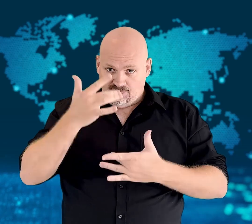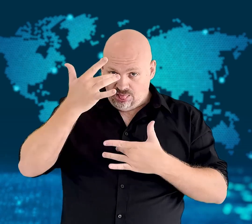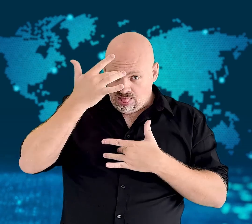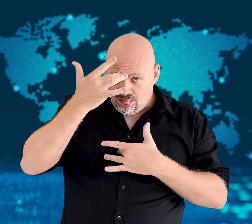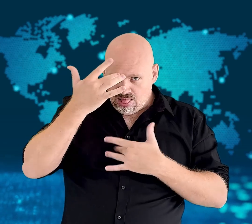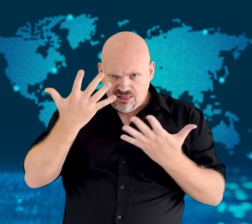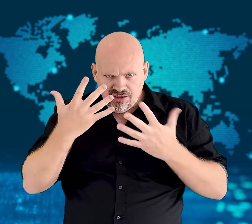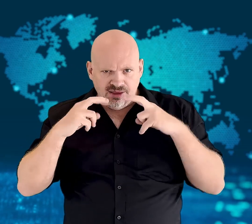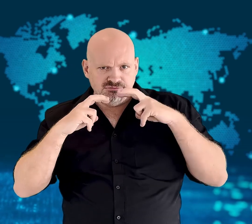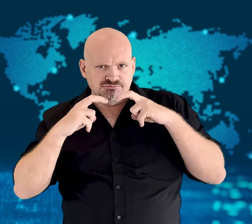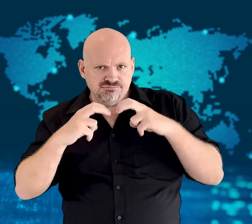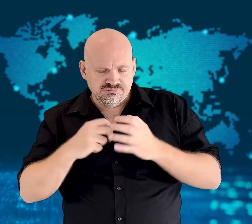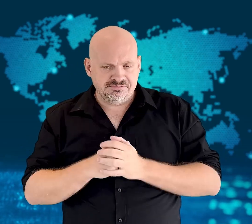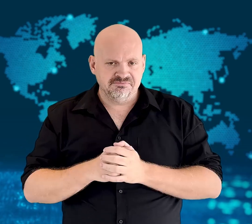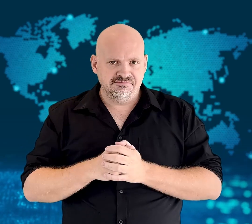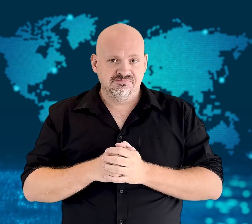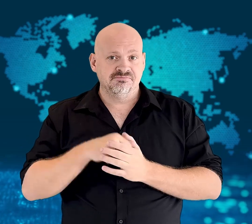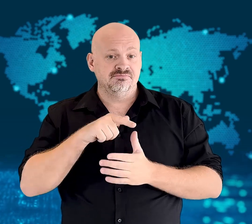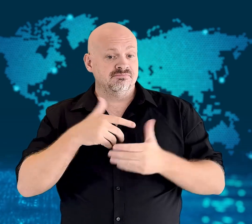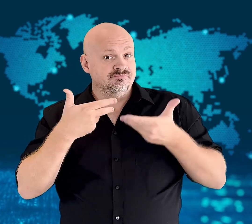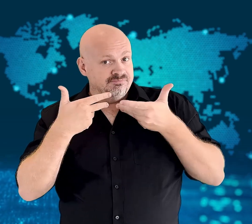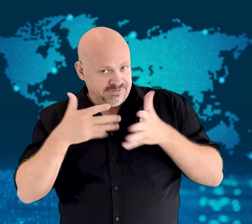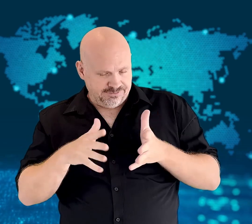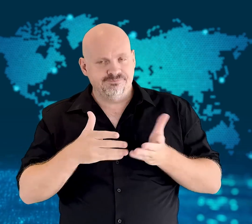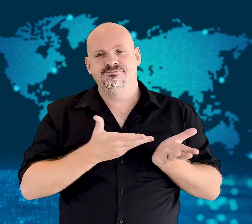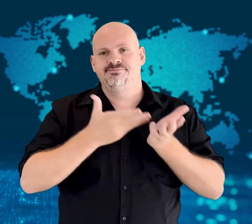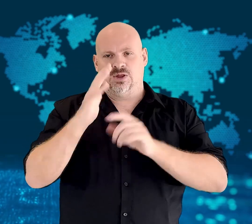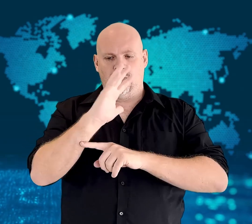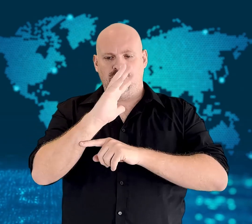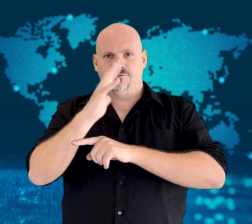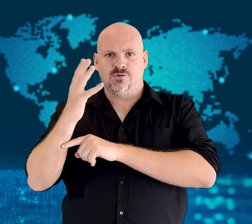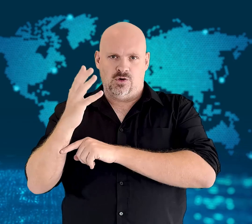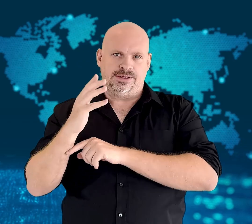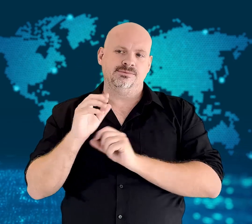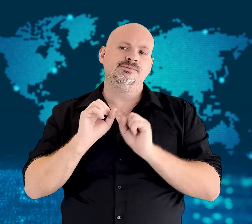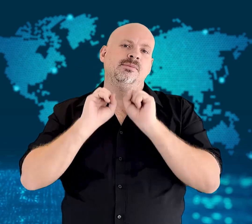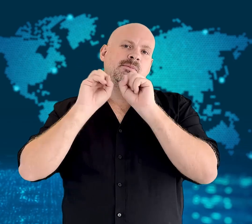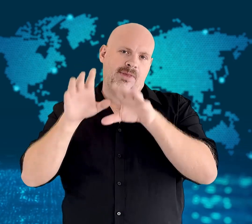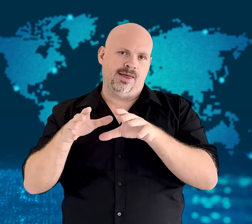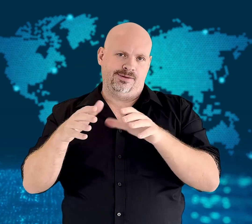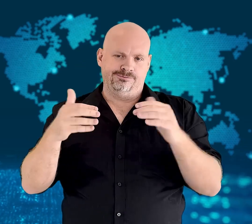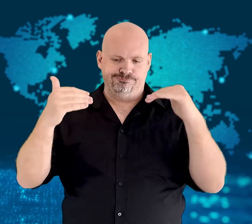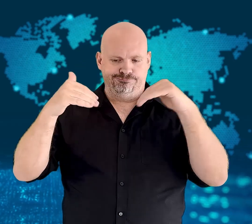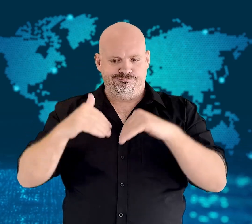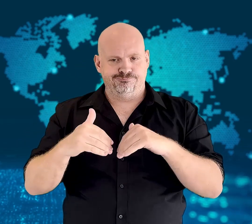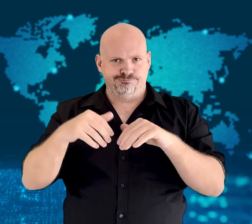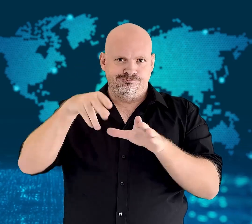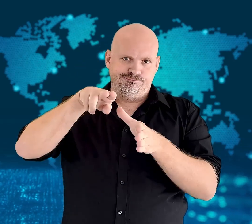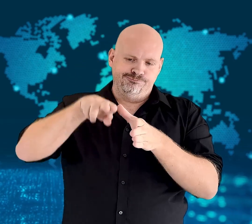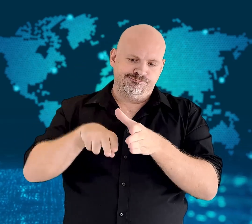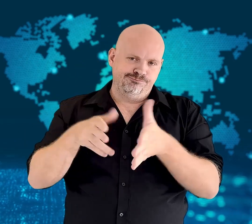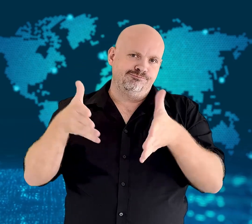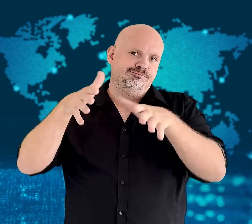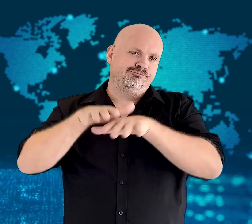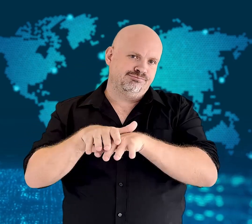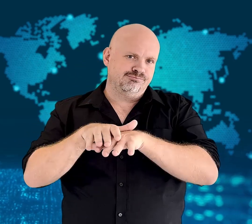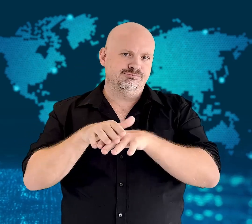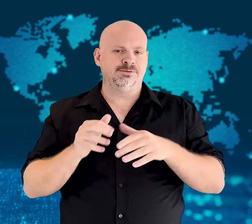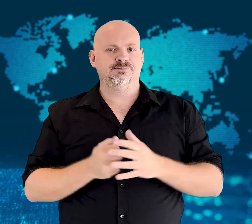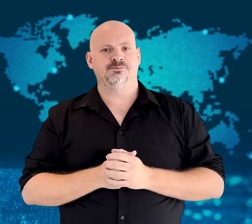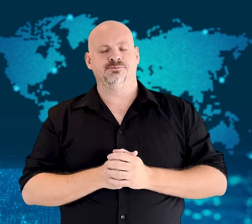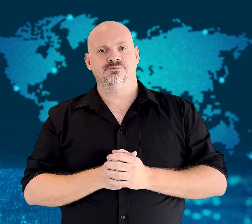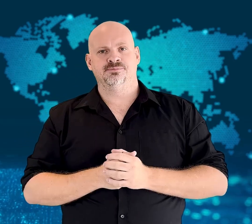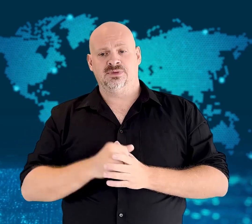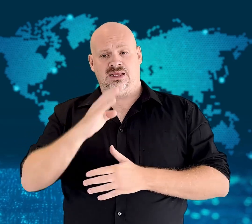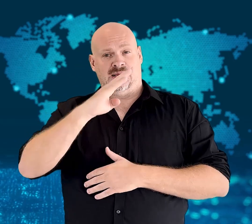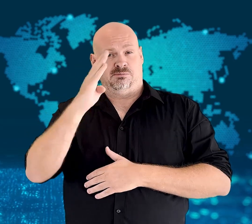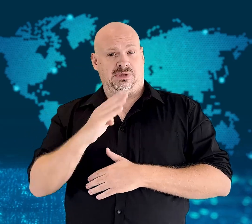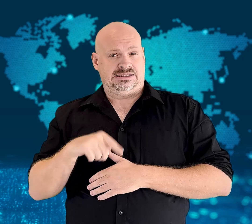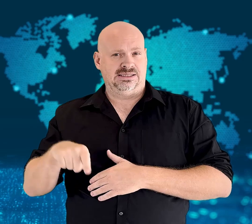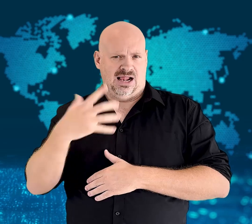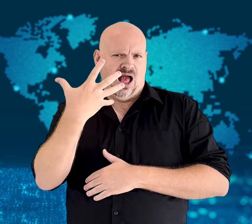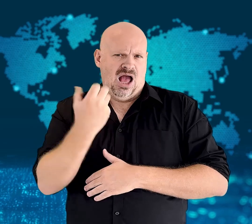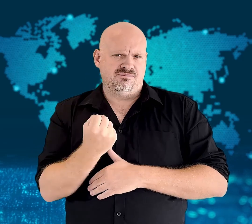An autopsy will be performed to see if he had been sick.